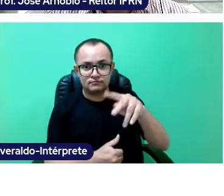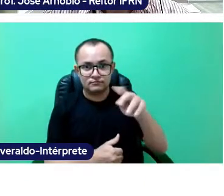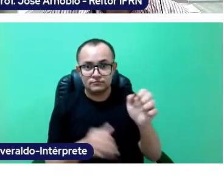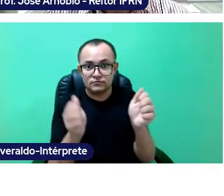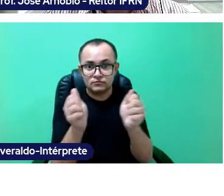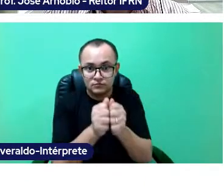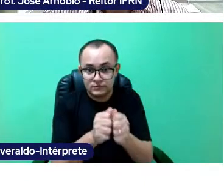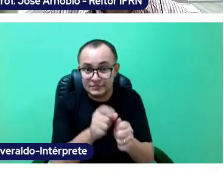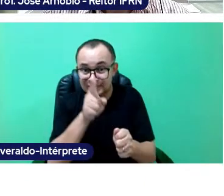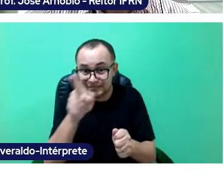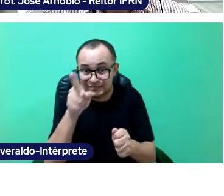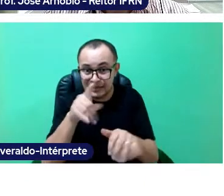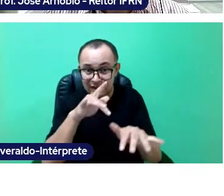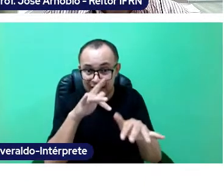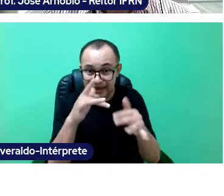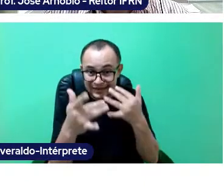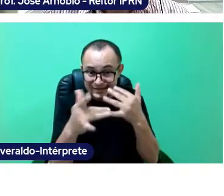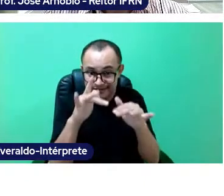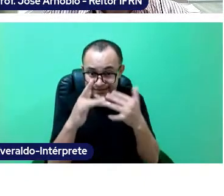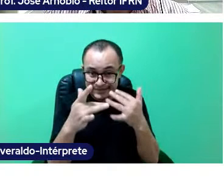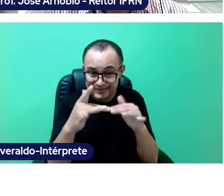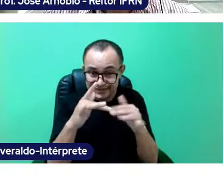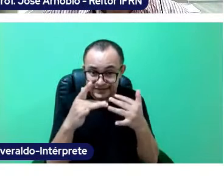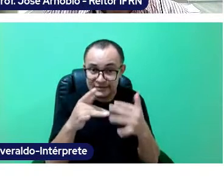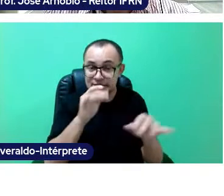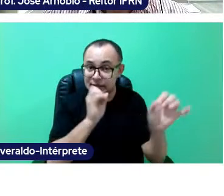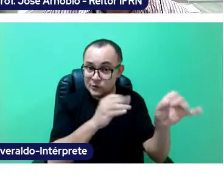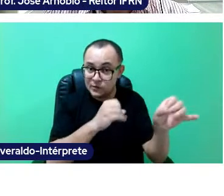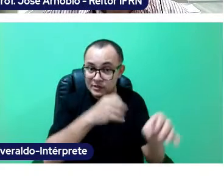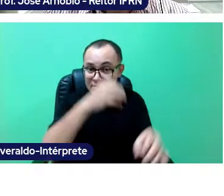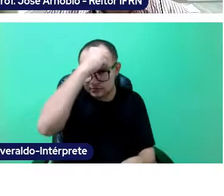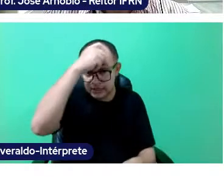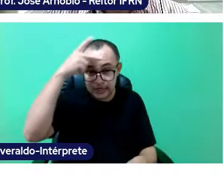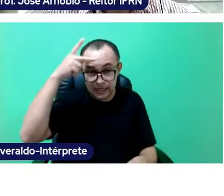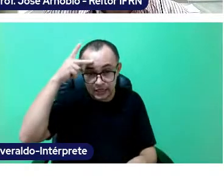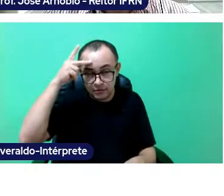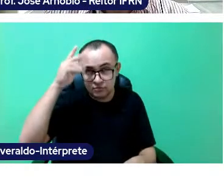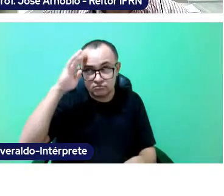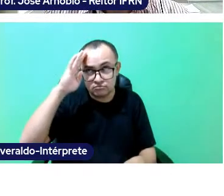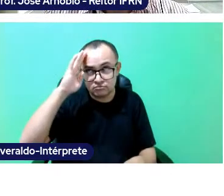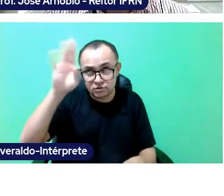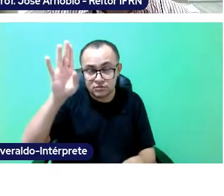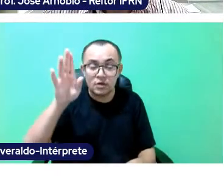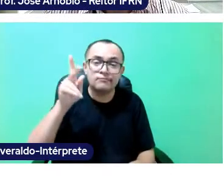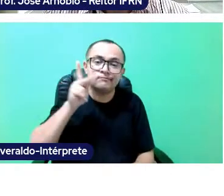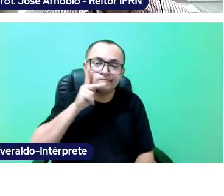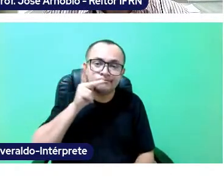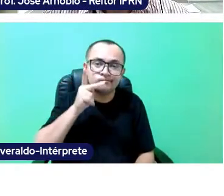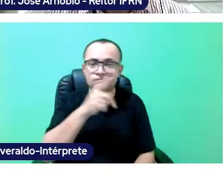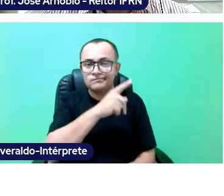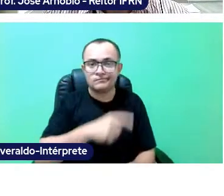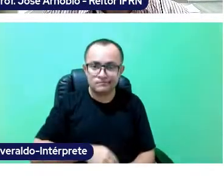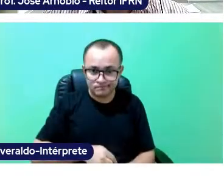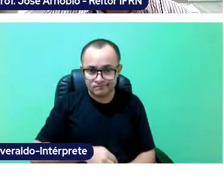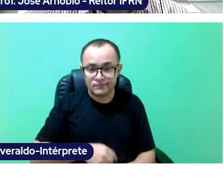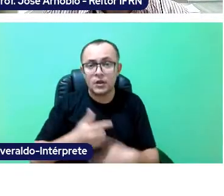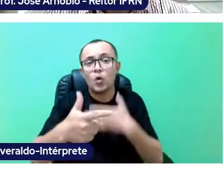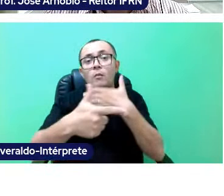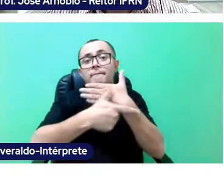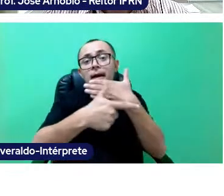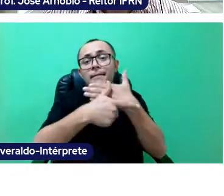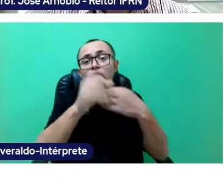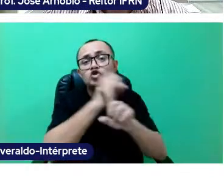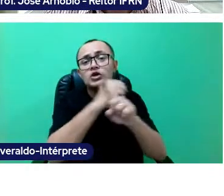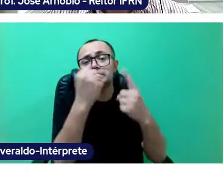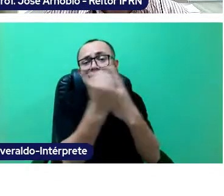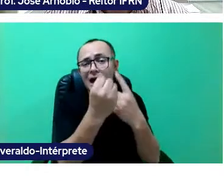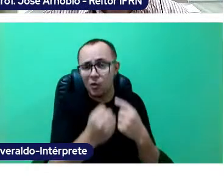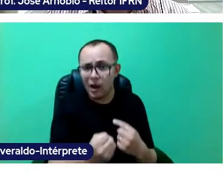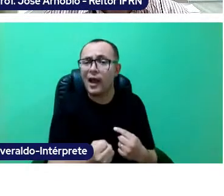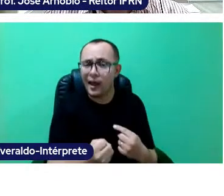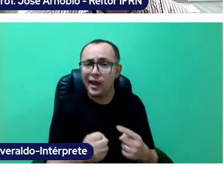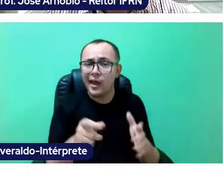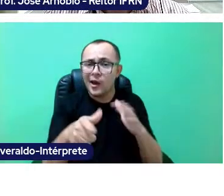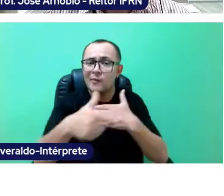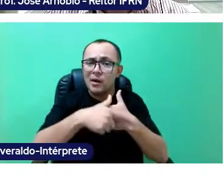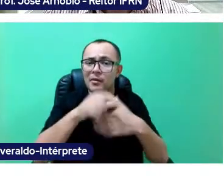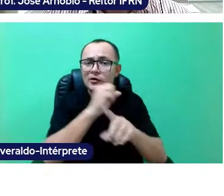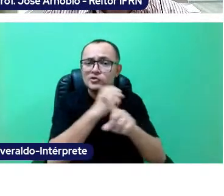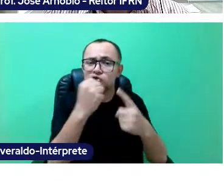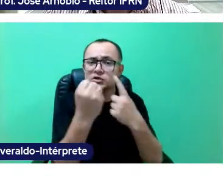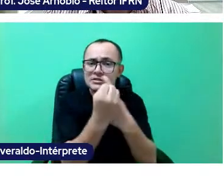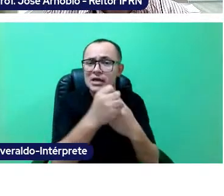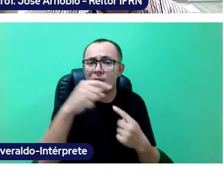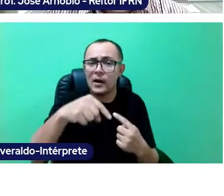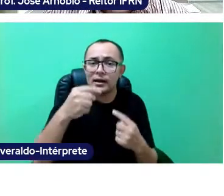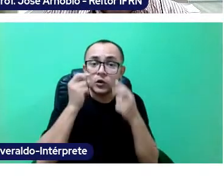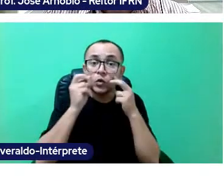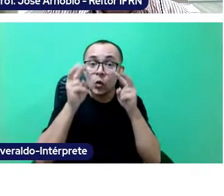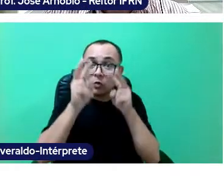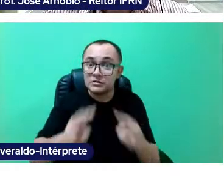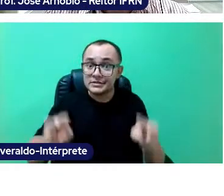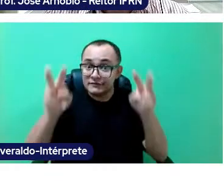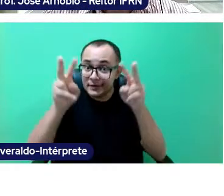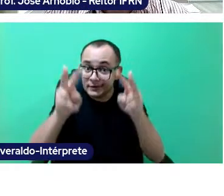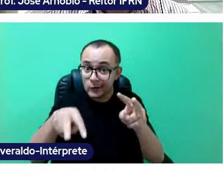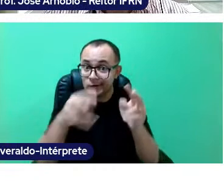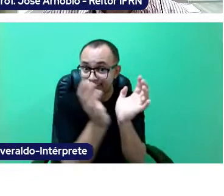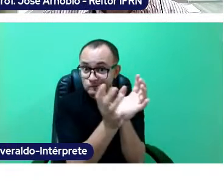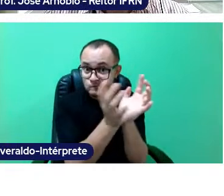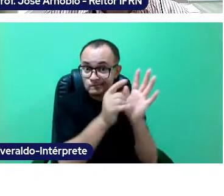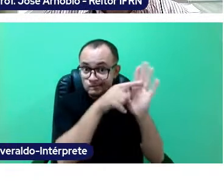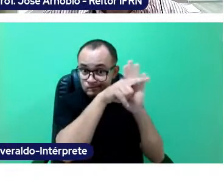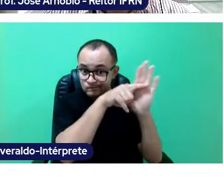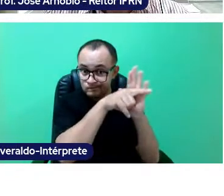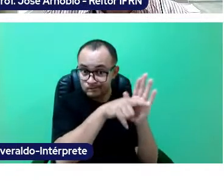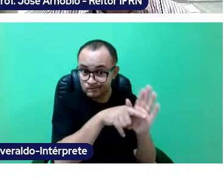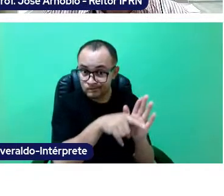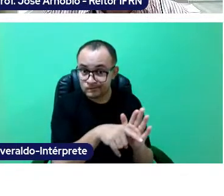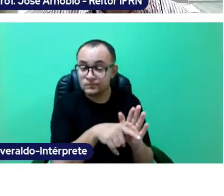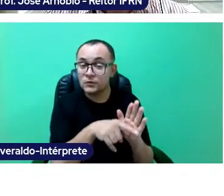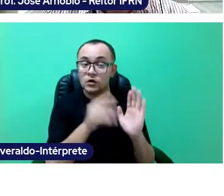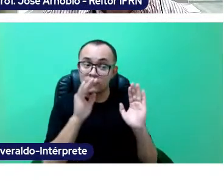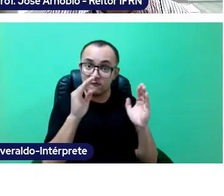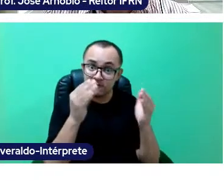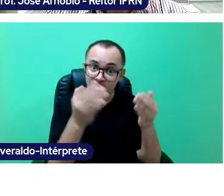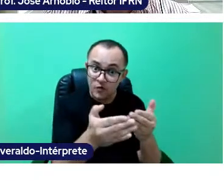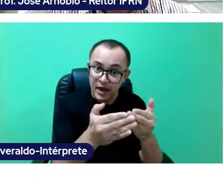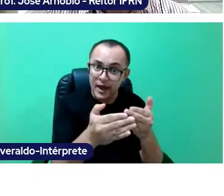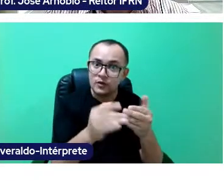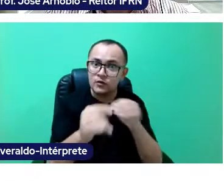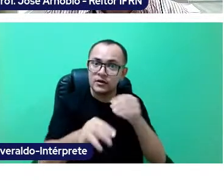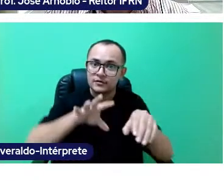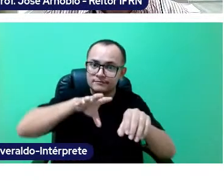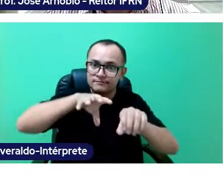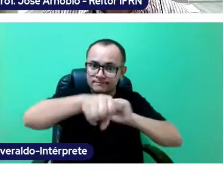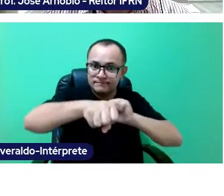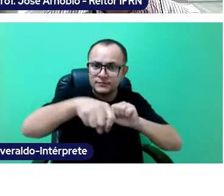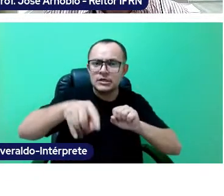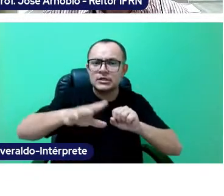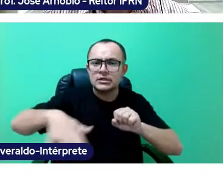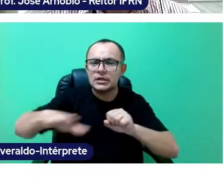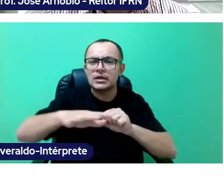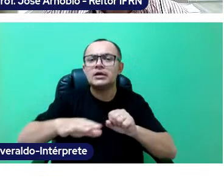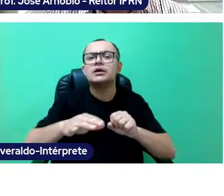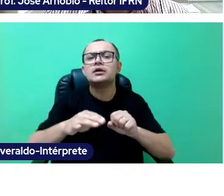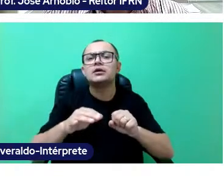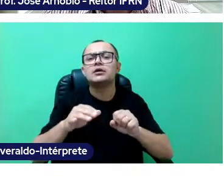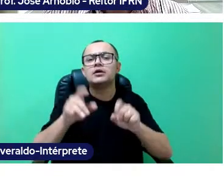and it is an important contribution to our social goals together with the overall community, mainly in the educational field.